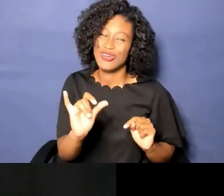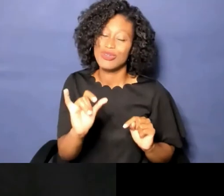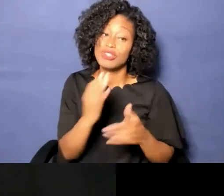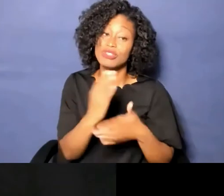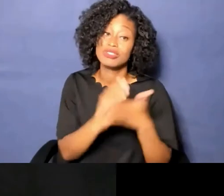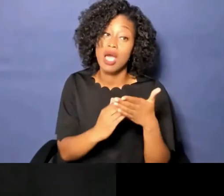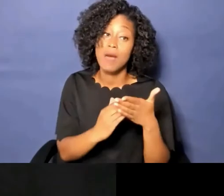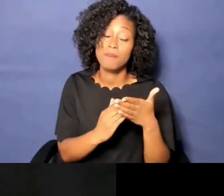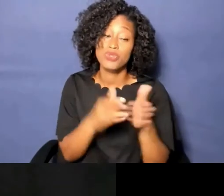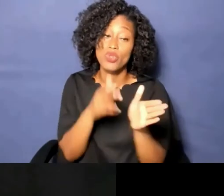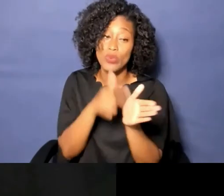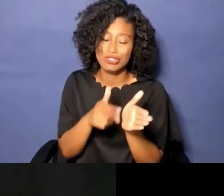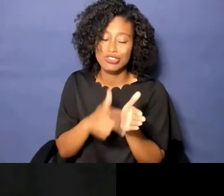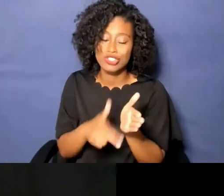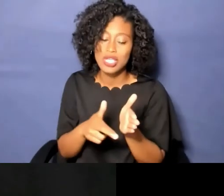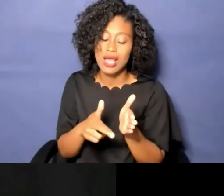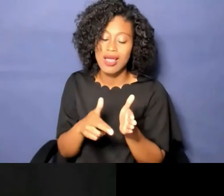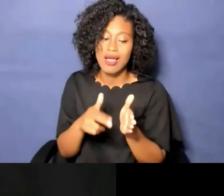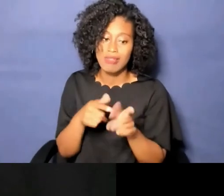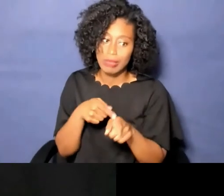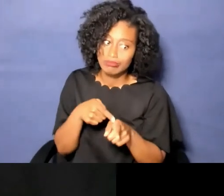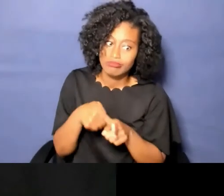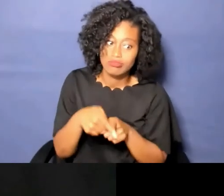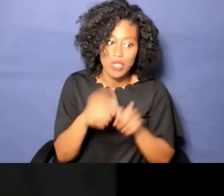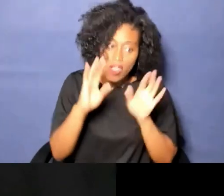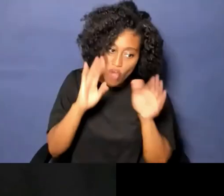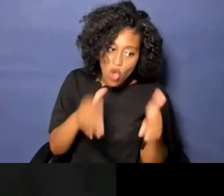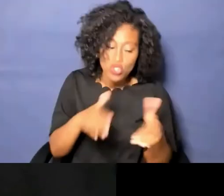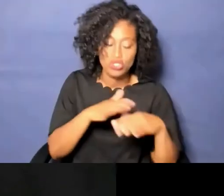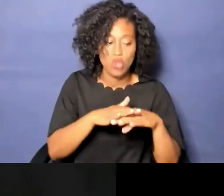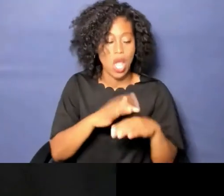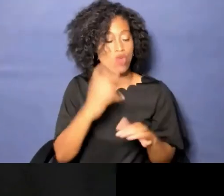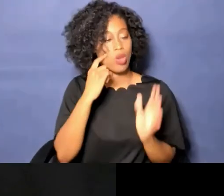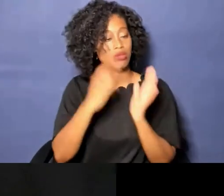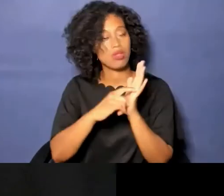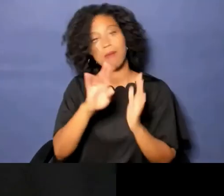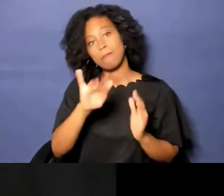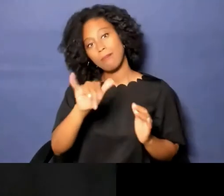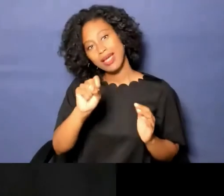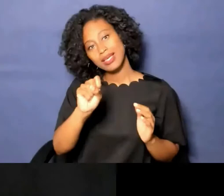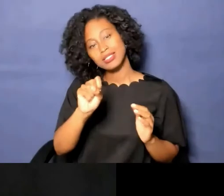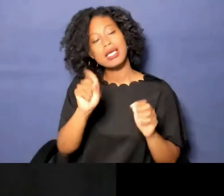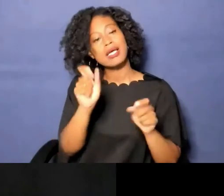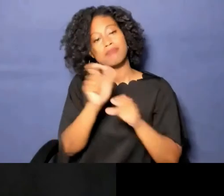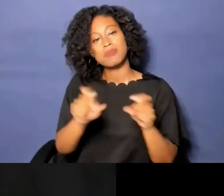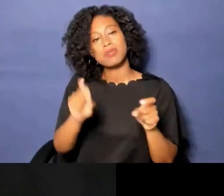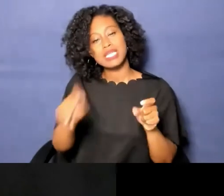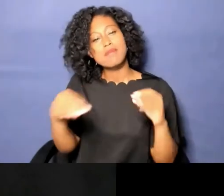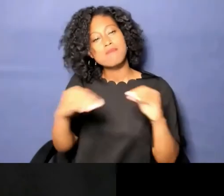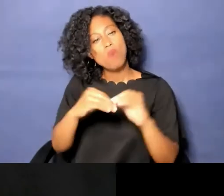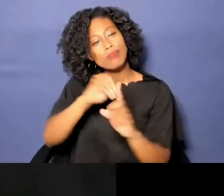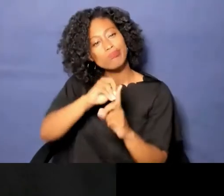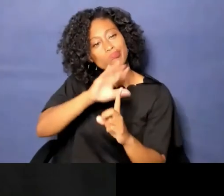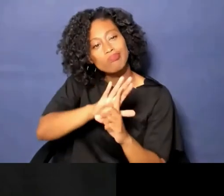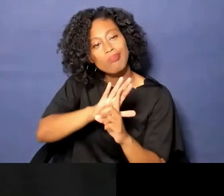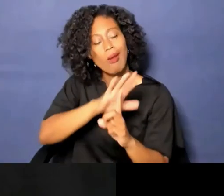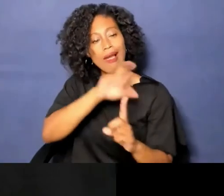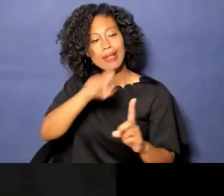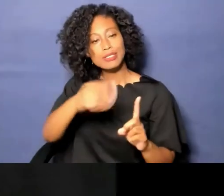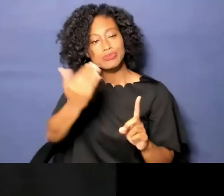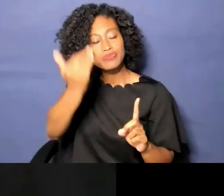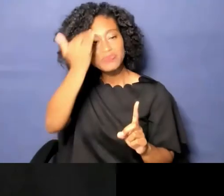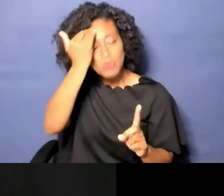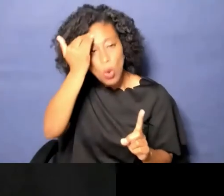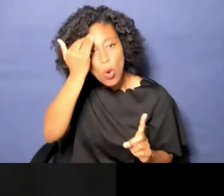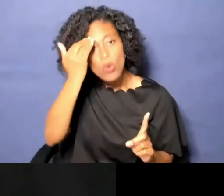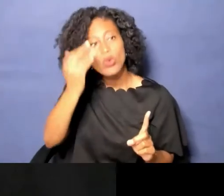recognition bias as people that need more contact need to be more informed, and less attached to